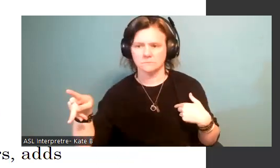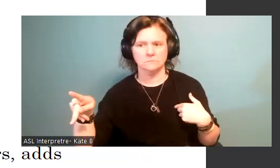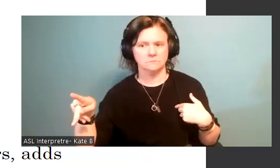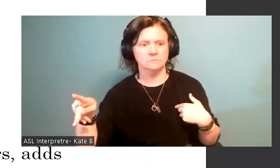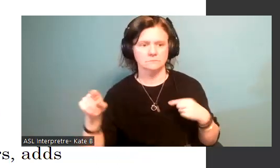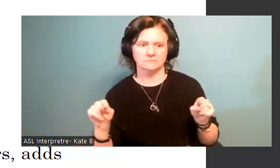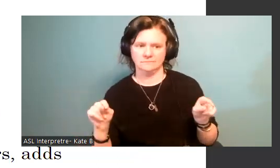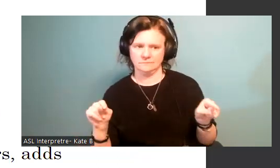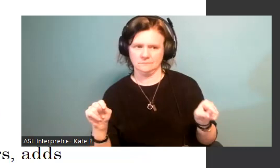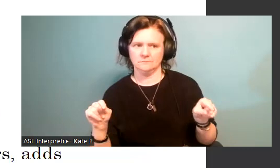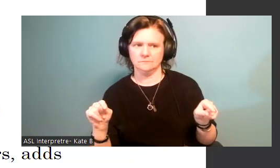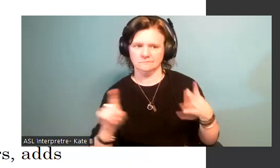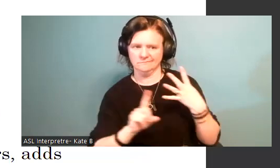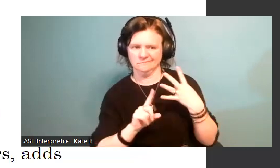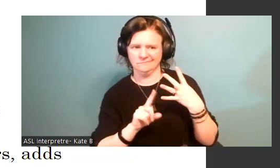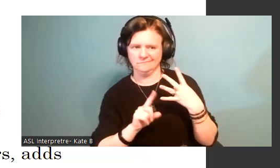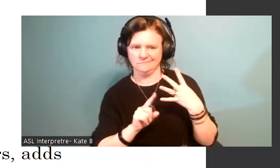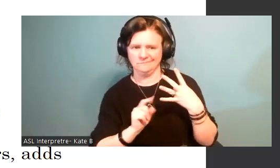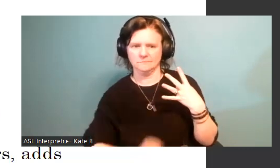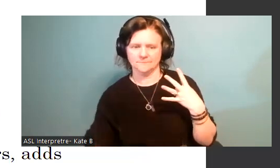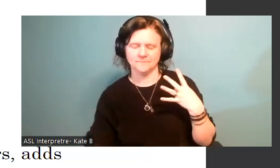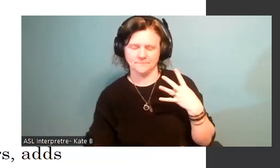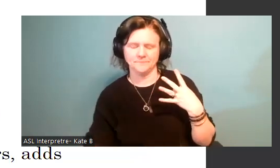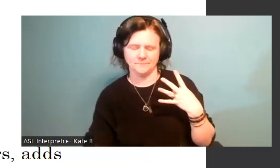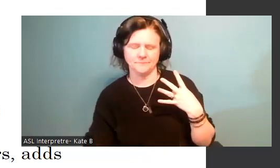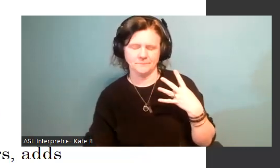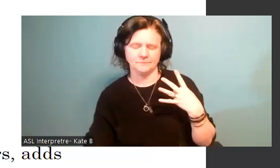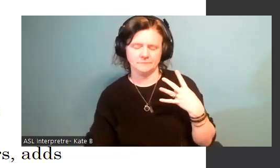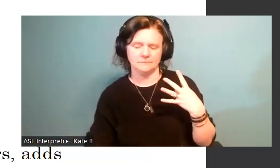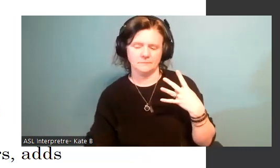shortcuts is another one. If you're developing a